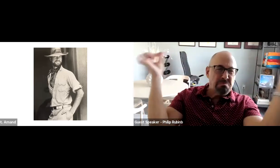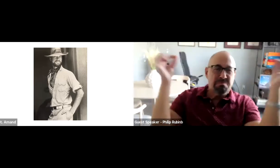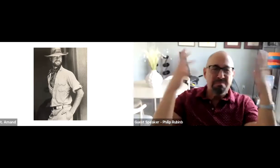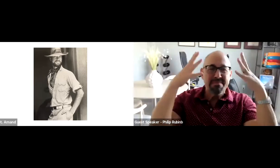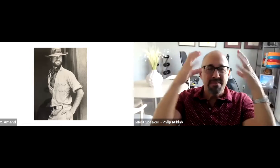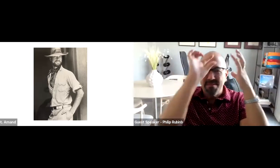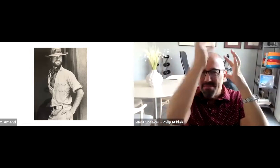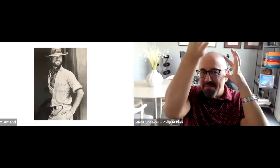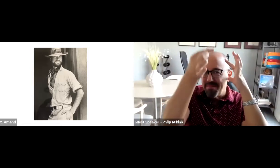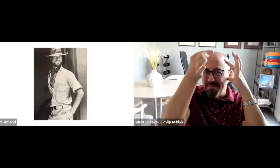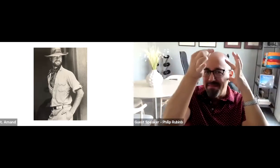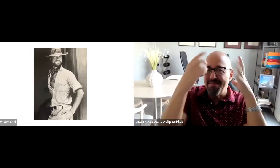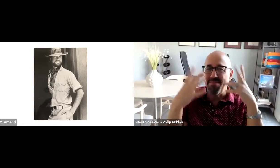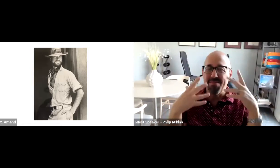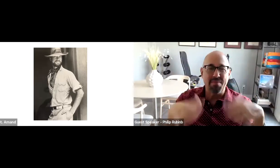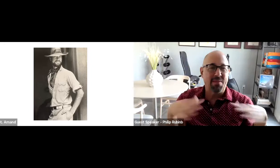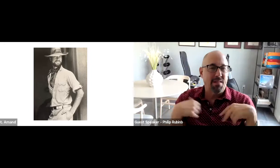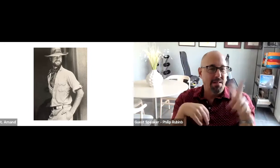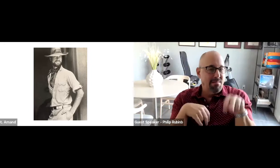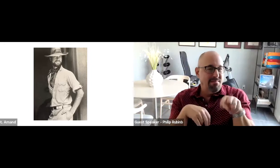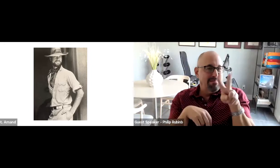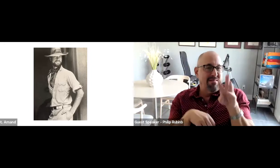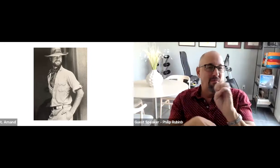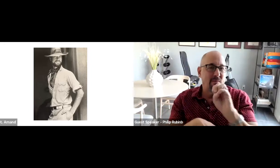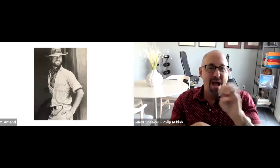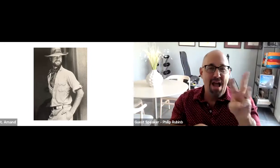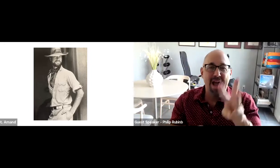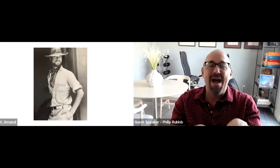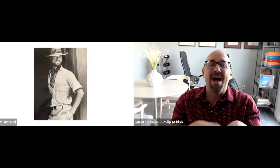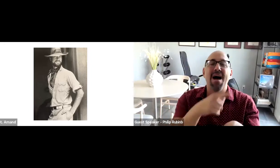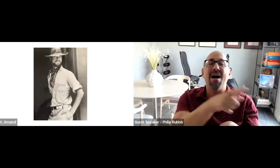and she had the headdress and great big, thick eye makeup,